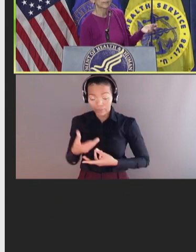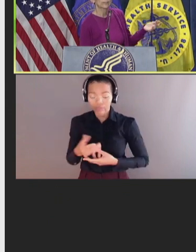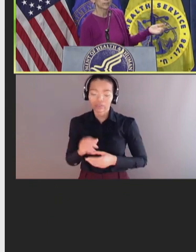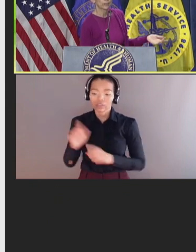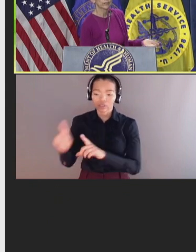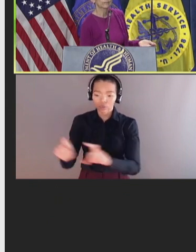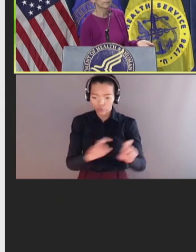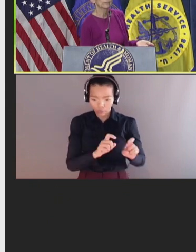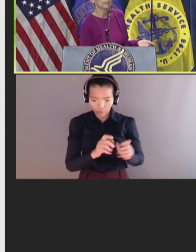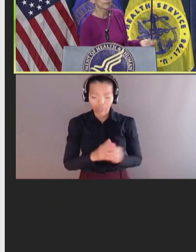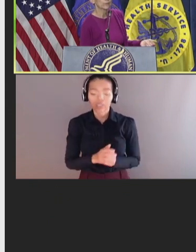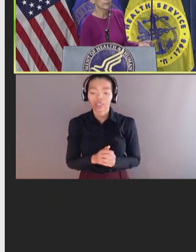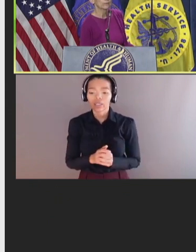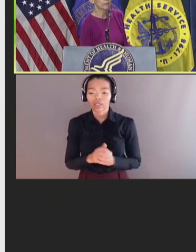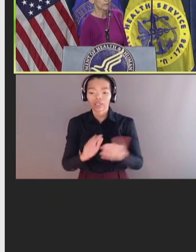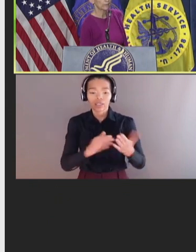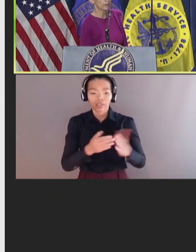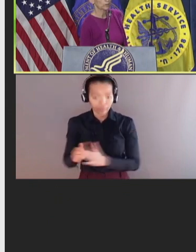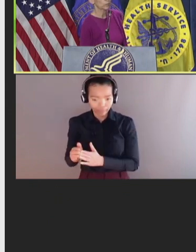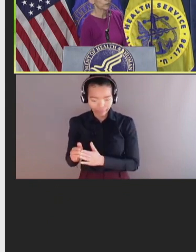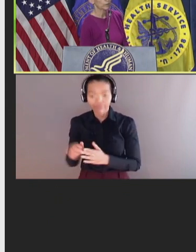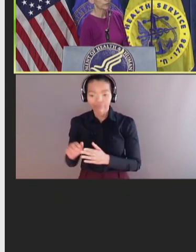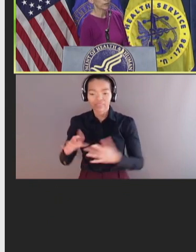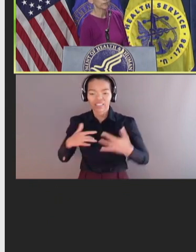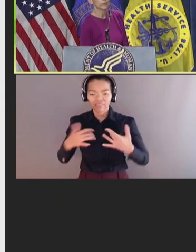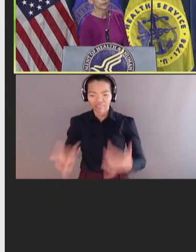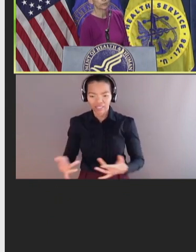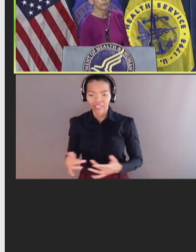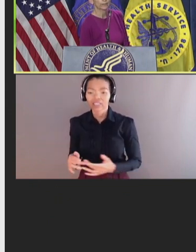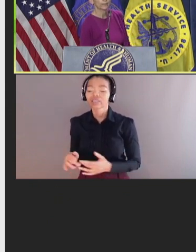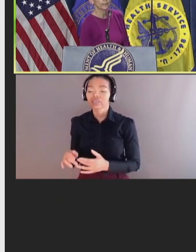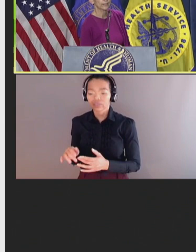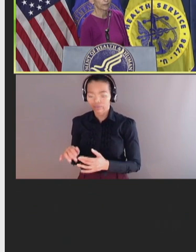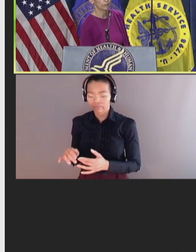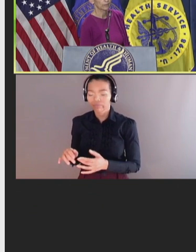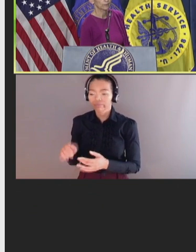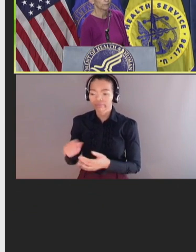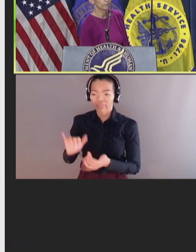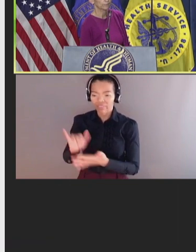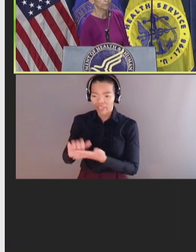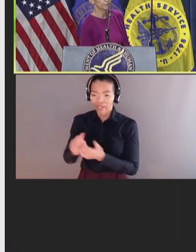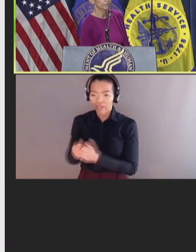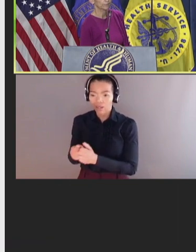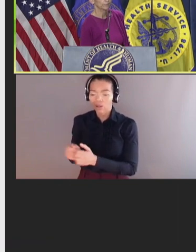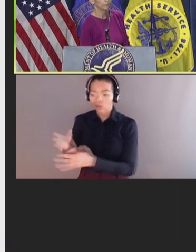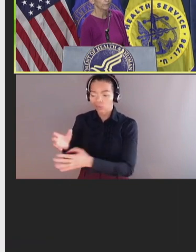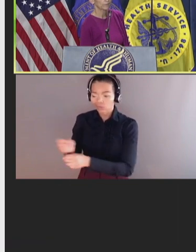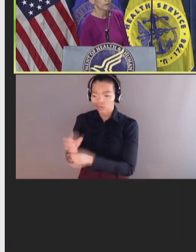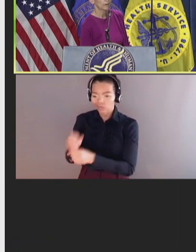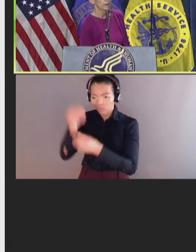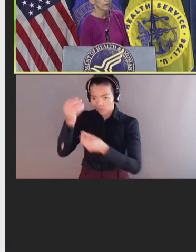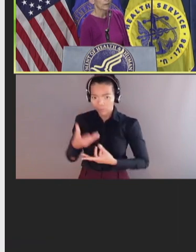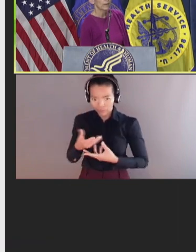a lot of different things that we need to think about when we try to measure vaccine equity.